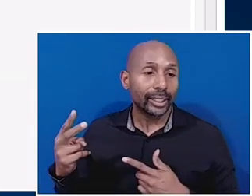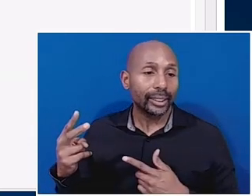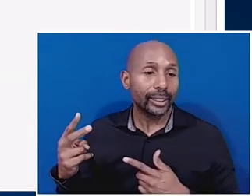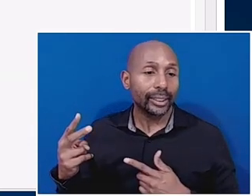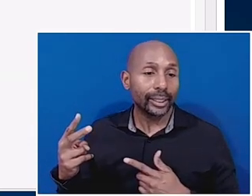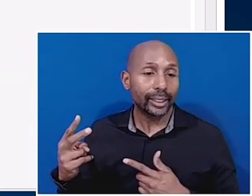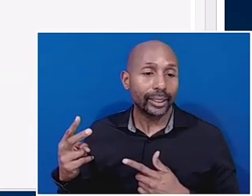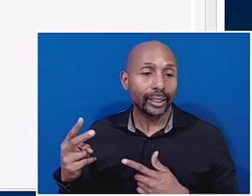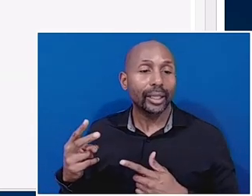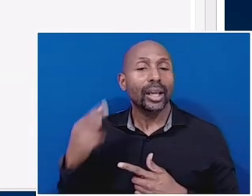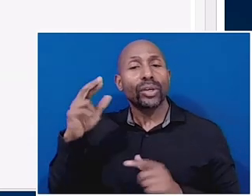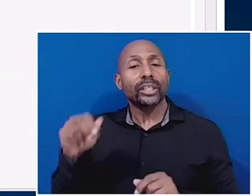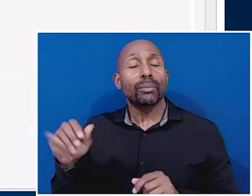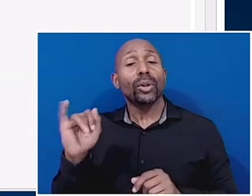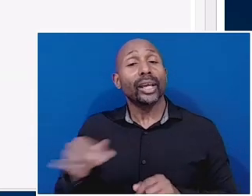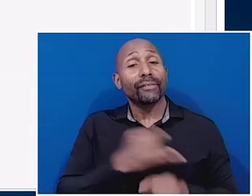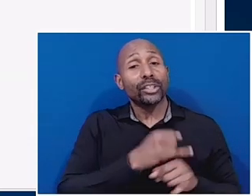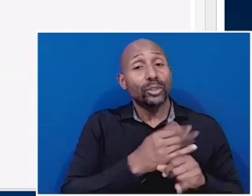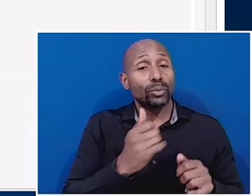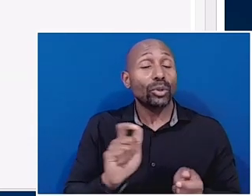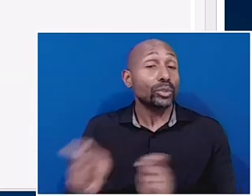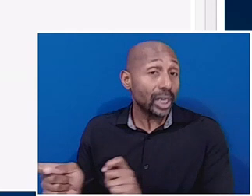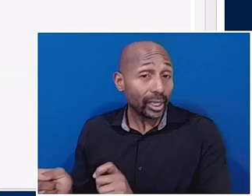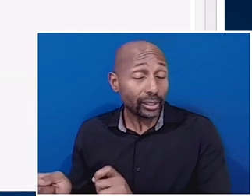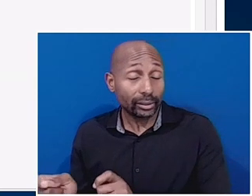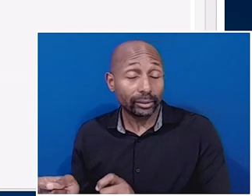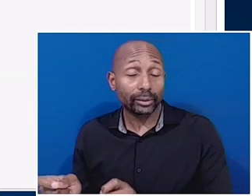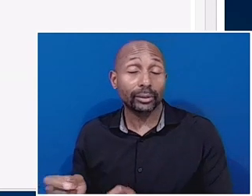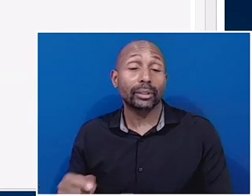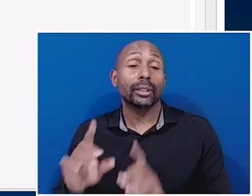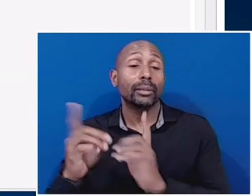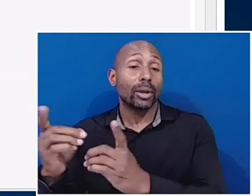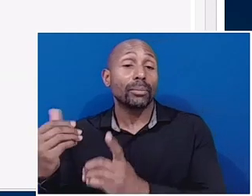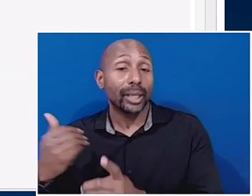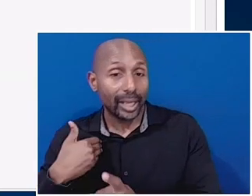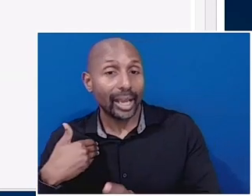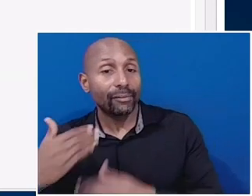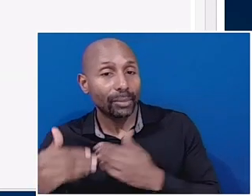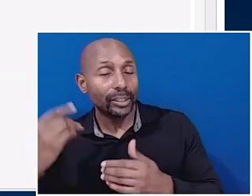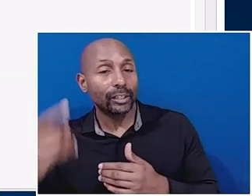The Department has processes to approve reasonable cause for that, and